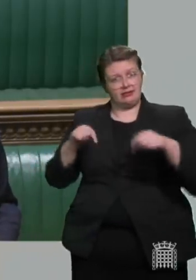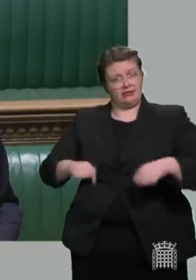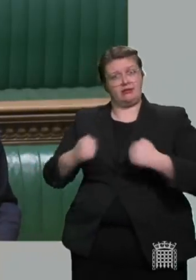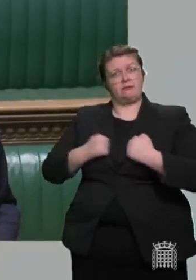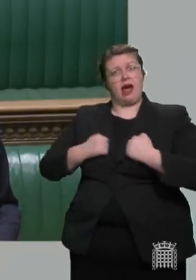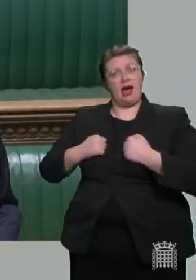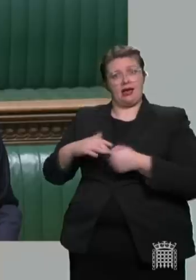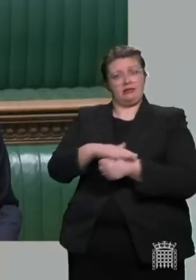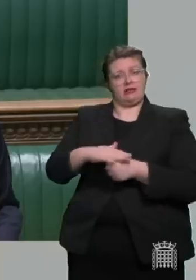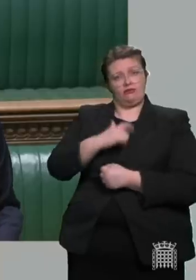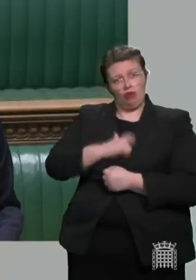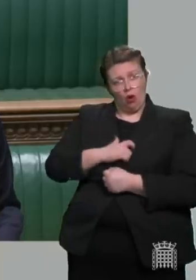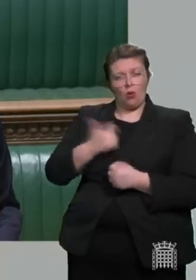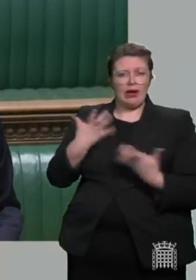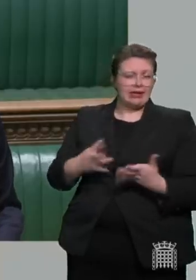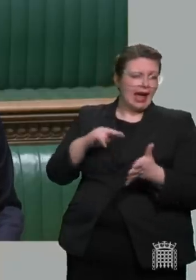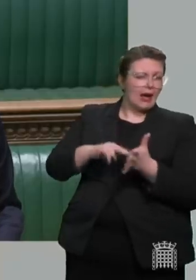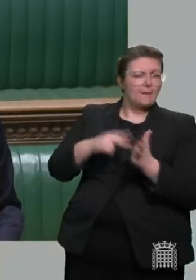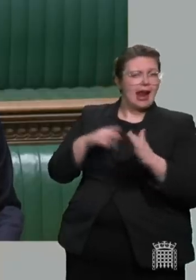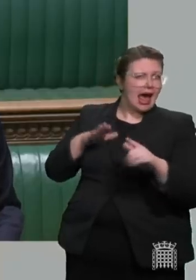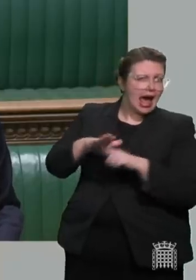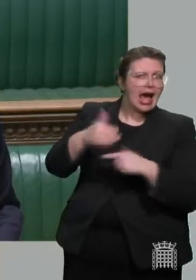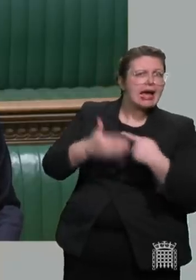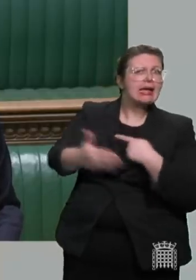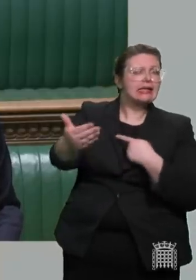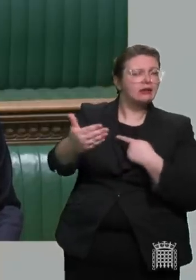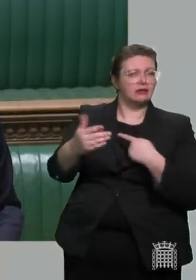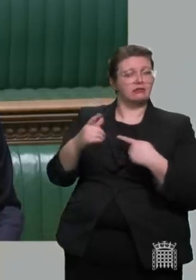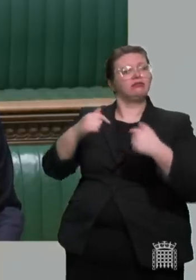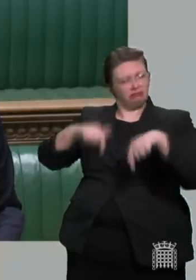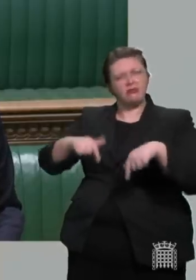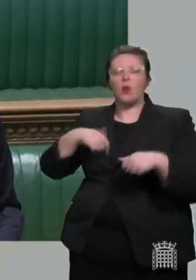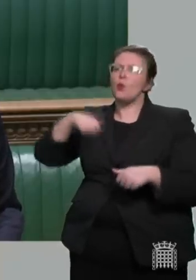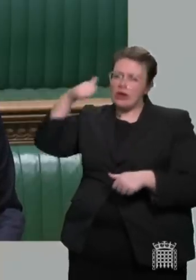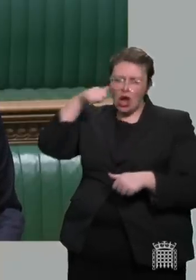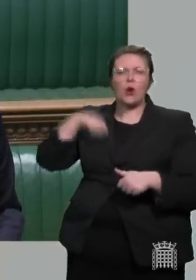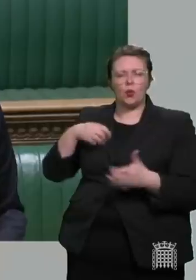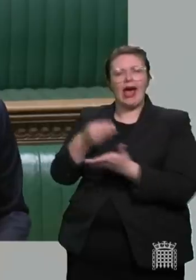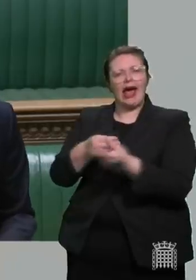is now forecasting, in its words, a “swifter and more sustained recovery”